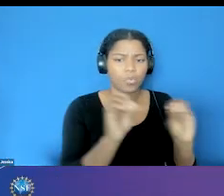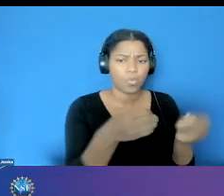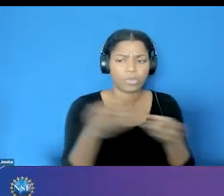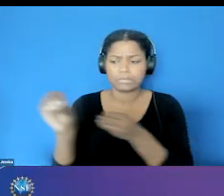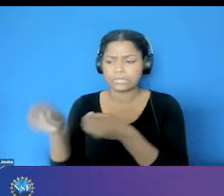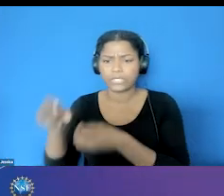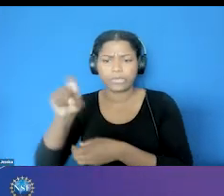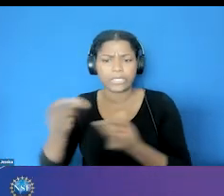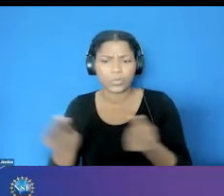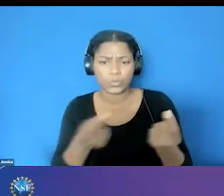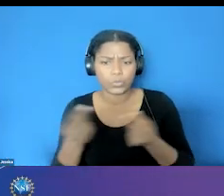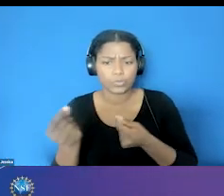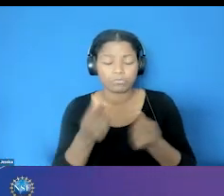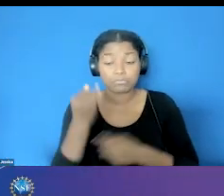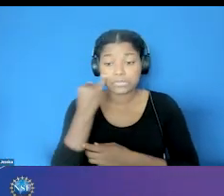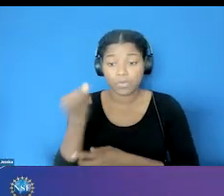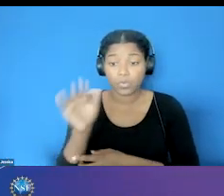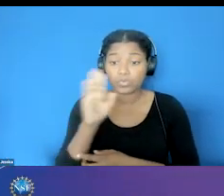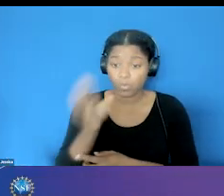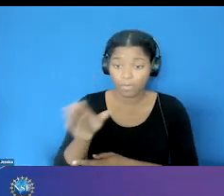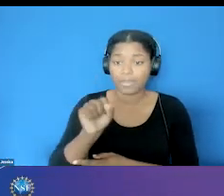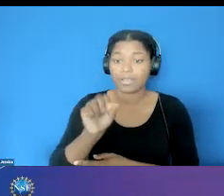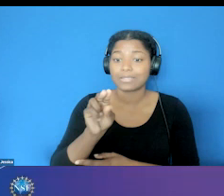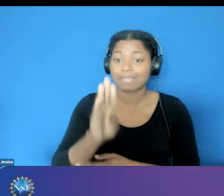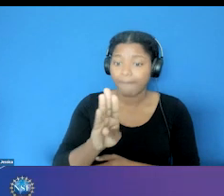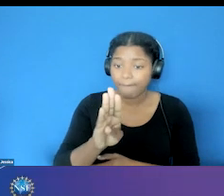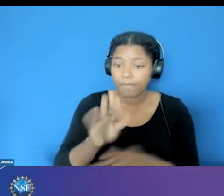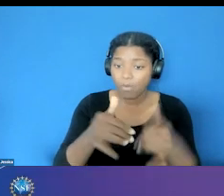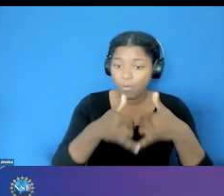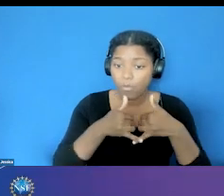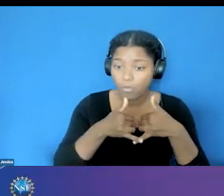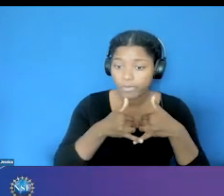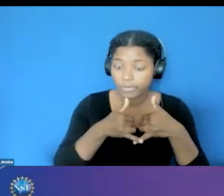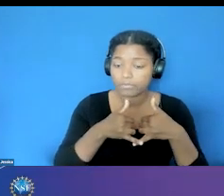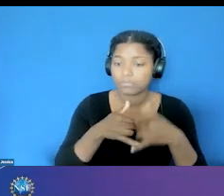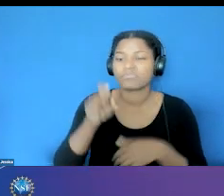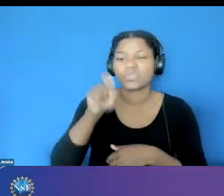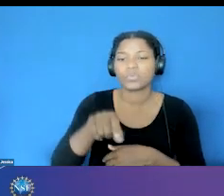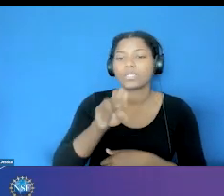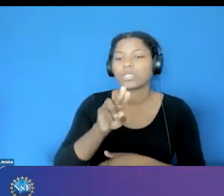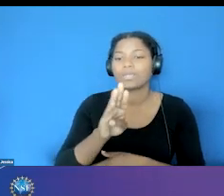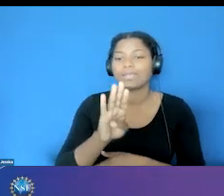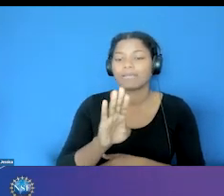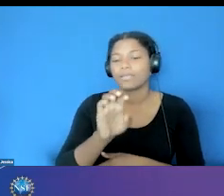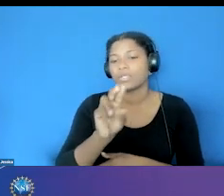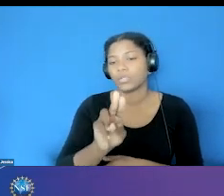So again, if you are just going to be a sub-awardee organization, all you need is the UEI. There's a process to do that.